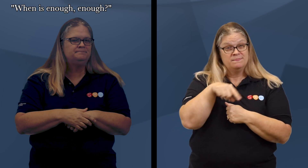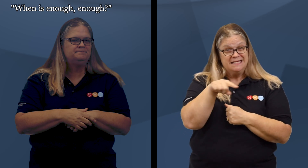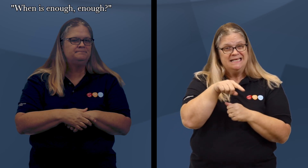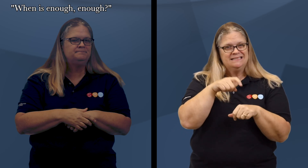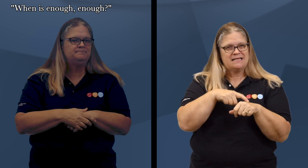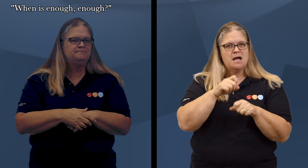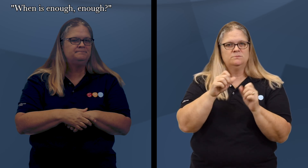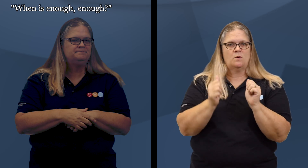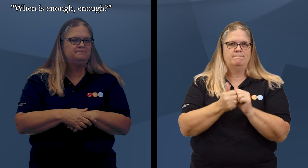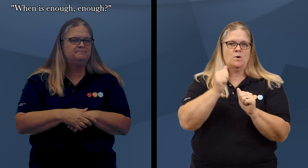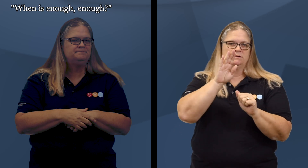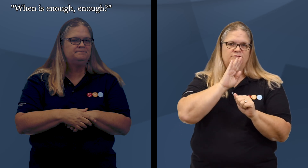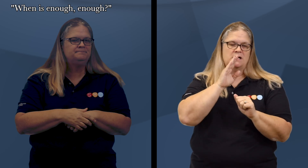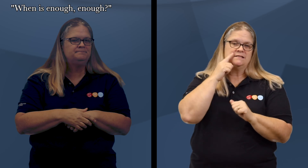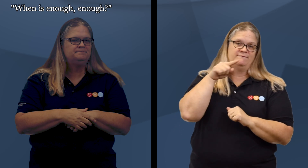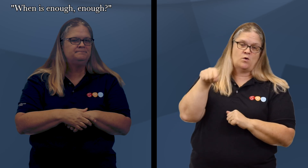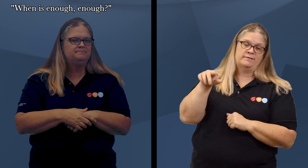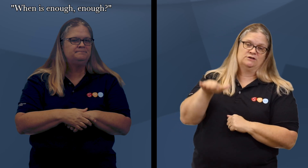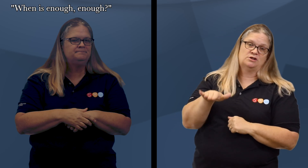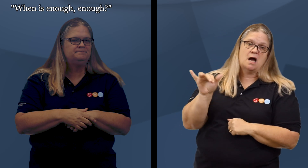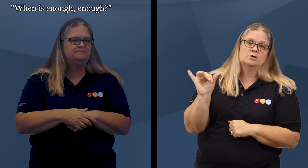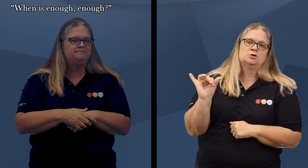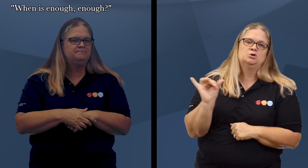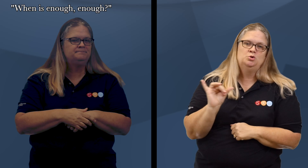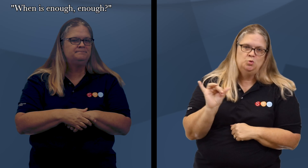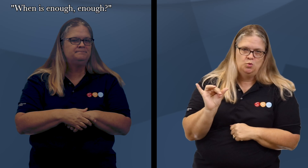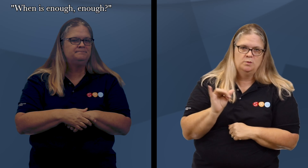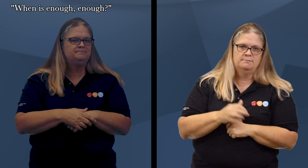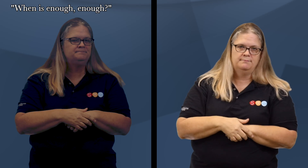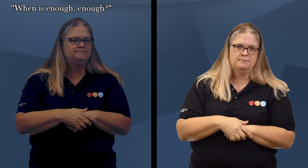These times are most frustrating for the child, as well.